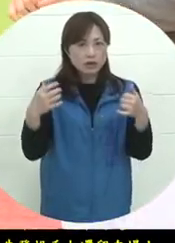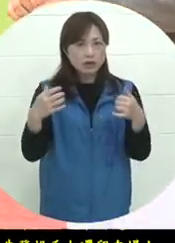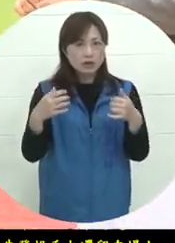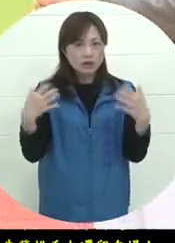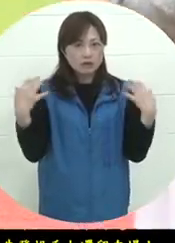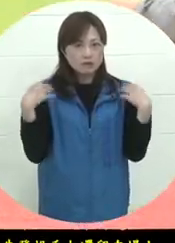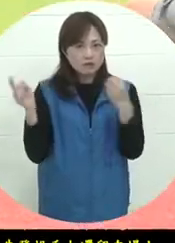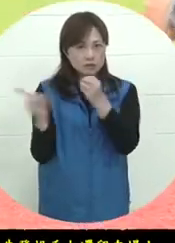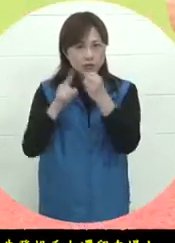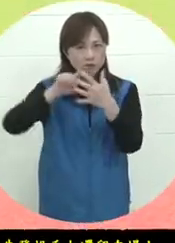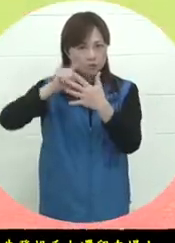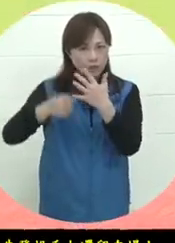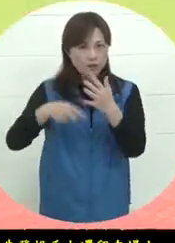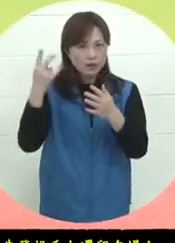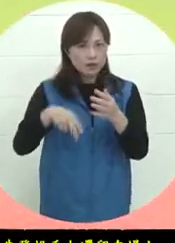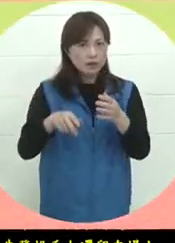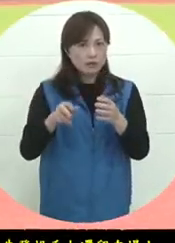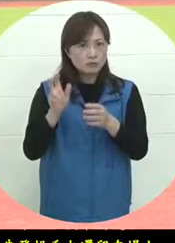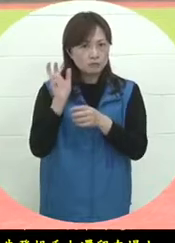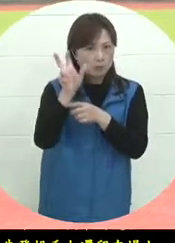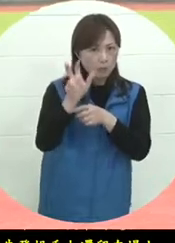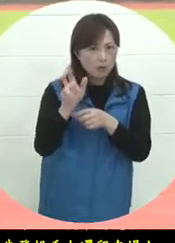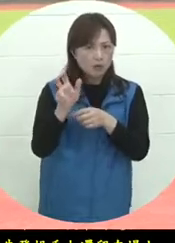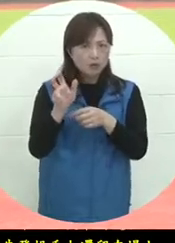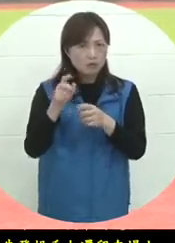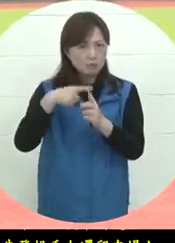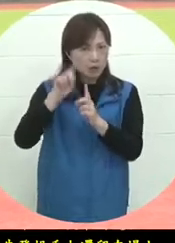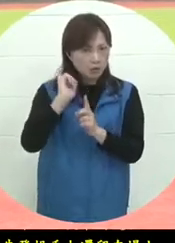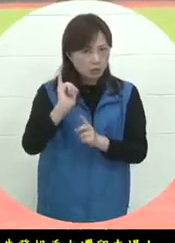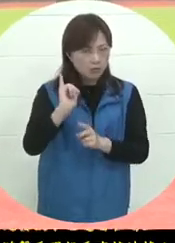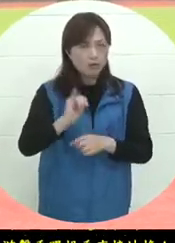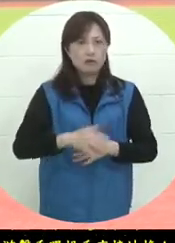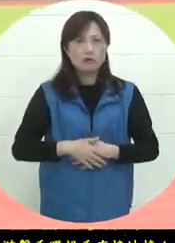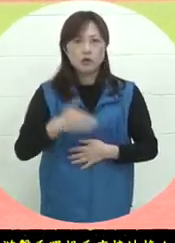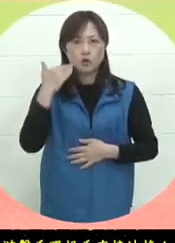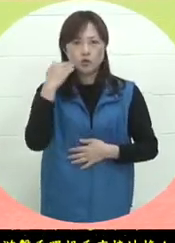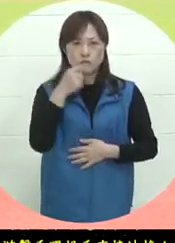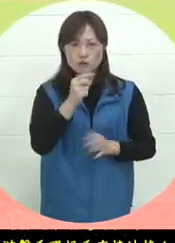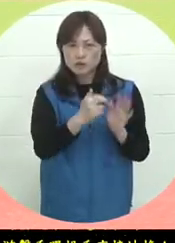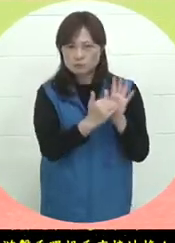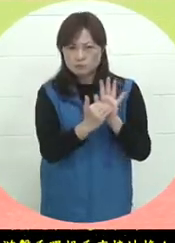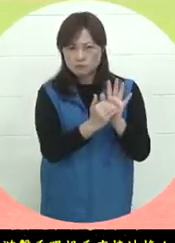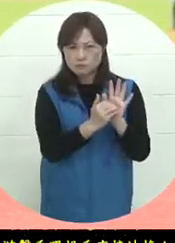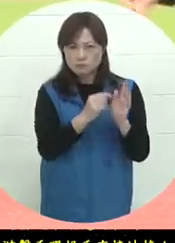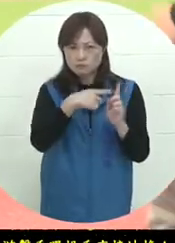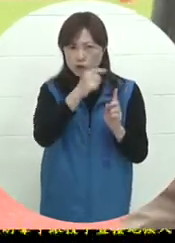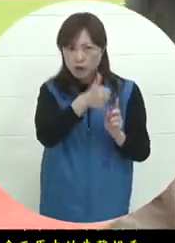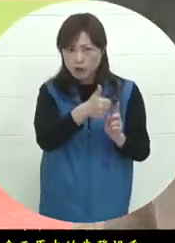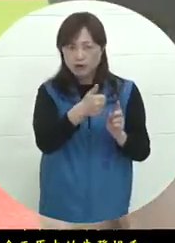and his offensive ability are pretty good. If he has a good defensive ability, then he can stay on the field.